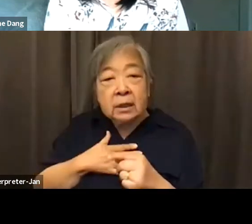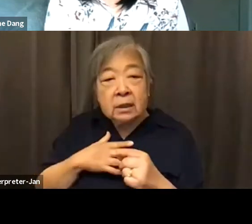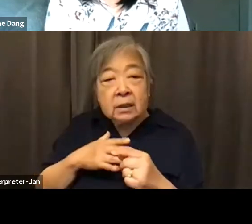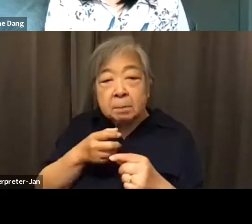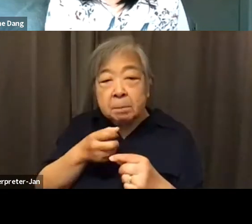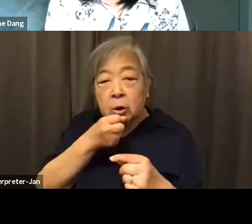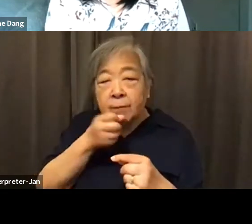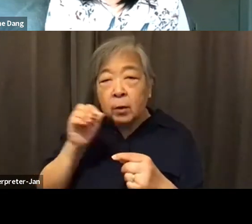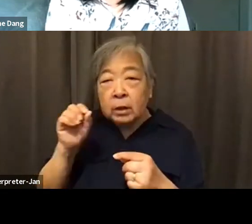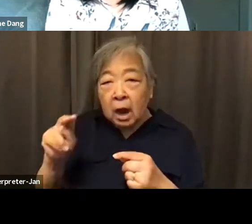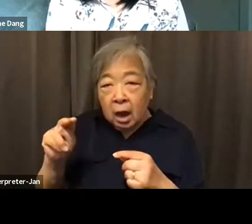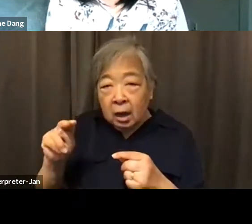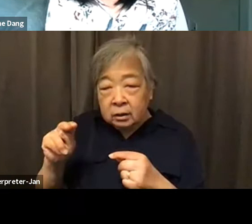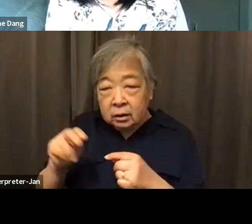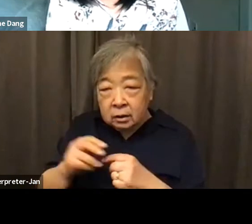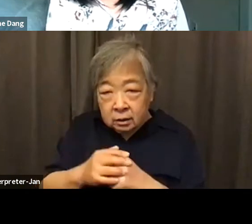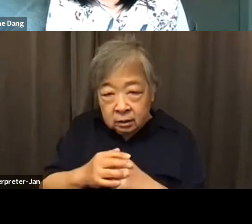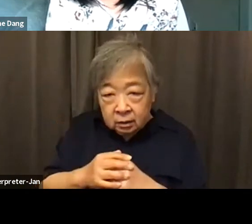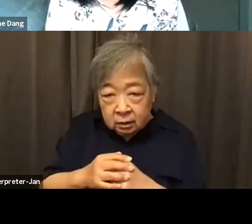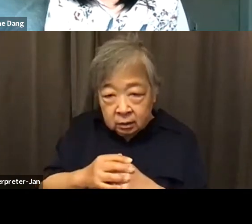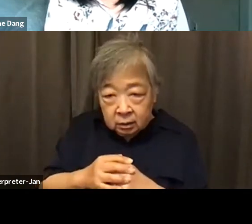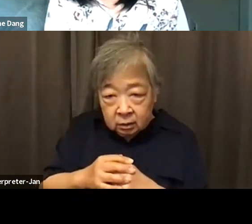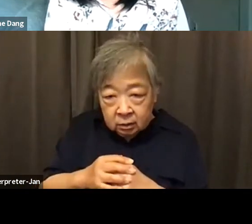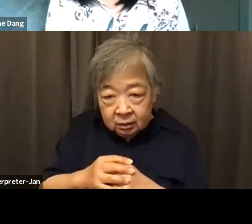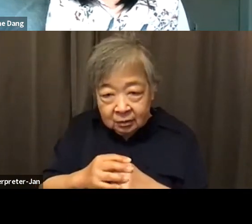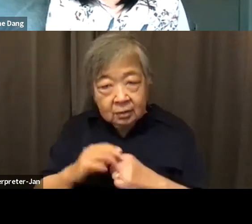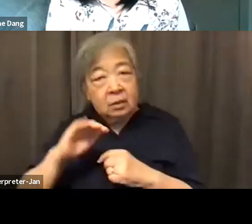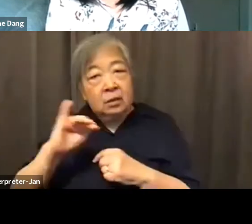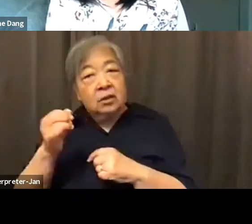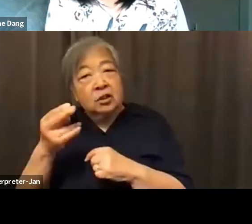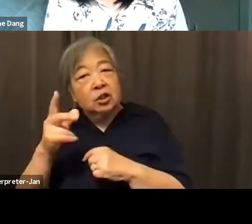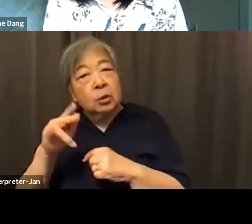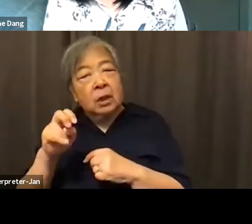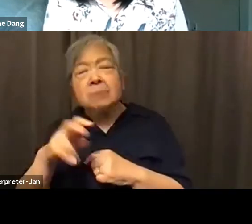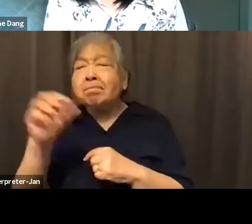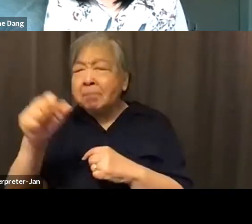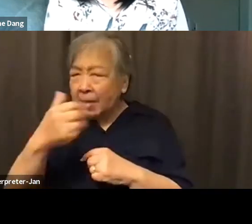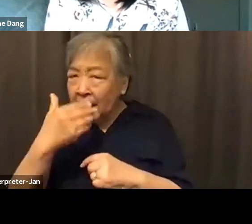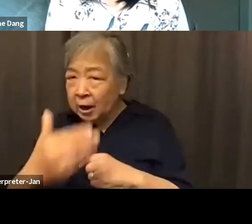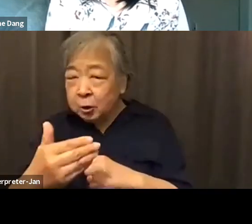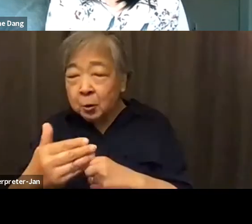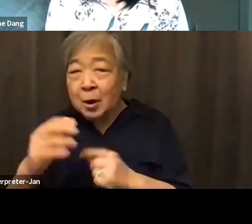JOHILENY MERÁN: Thank you. Yeah, sure, I'll take it over.